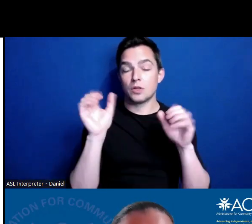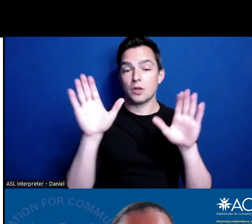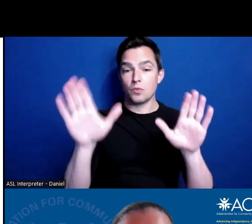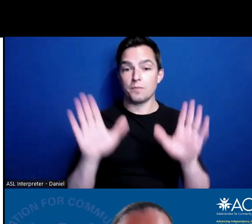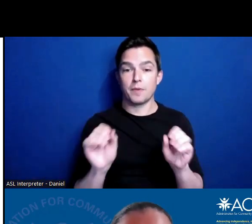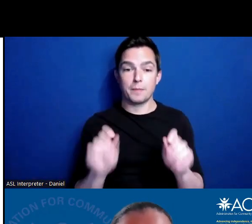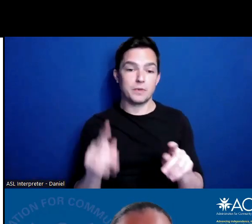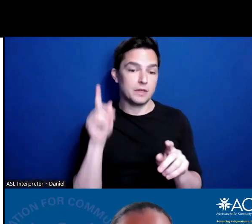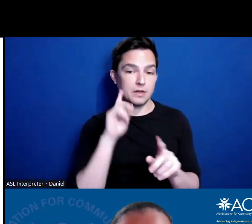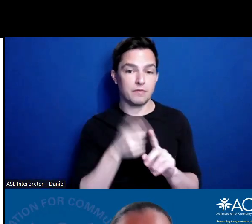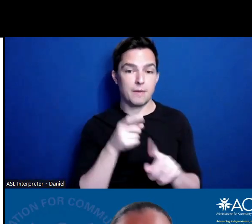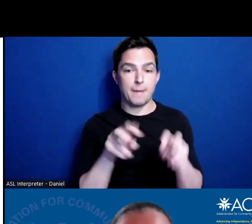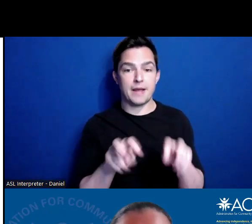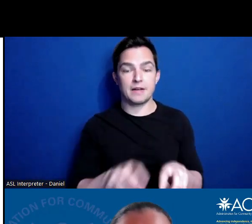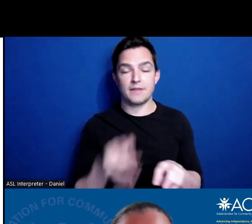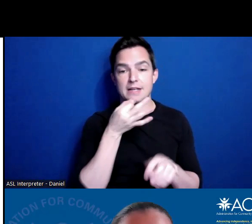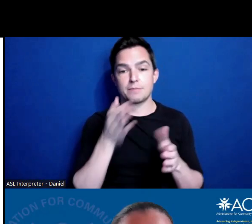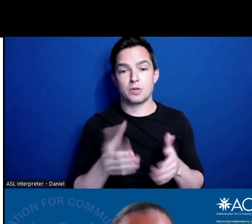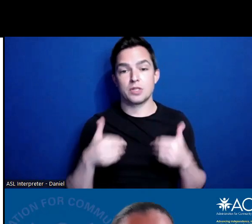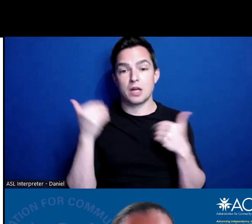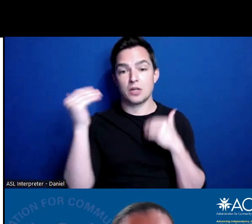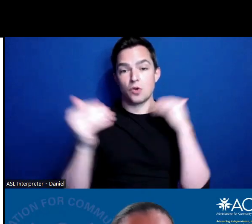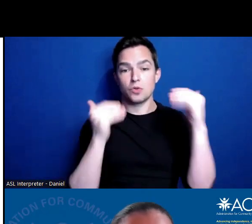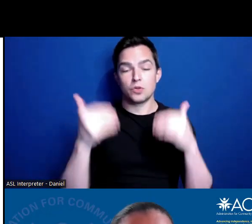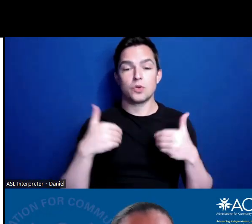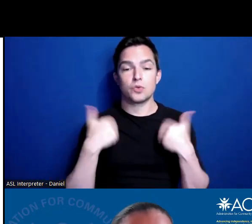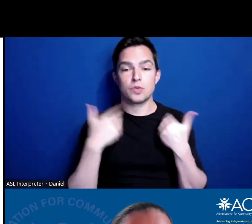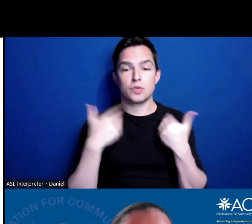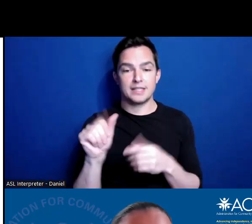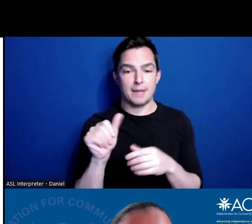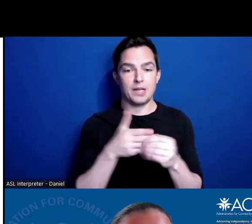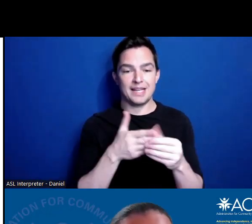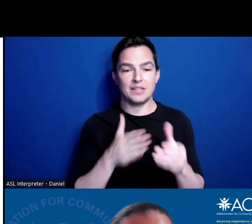hear from a panel of experts of young adults and youth disabled leaders. We are extremely